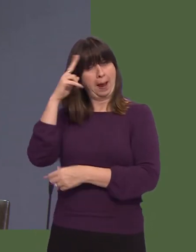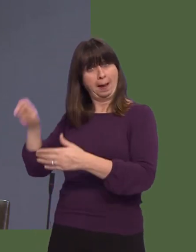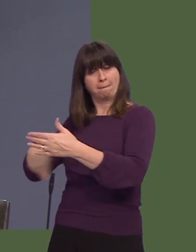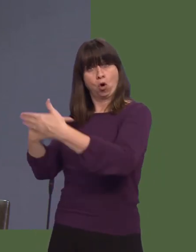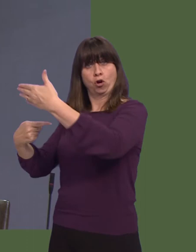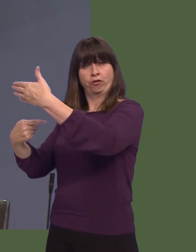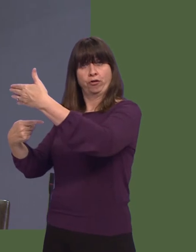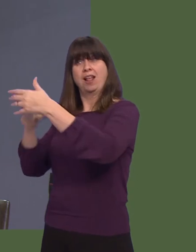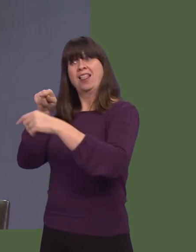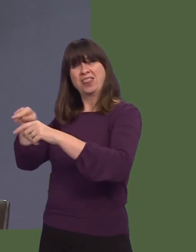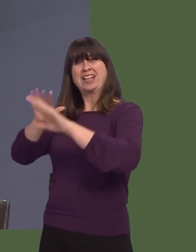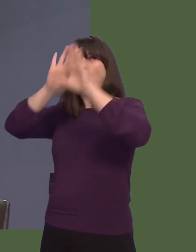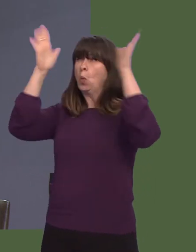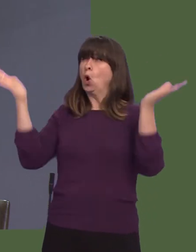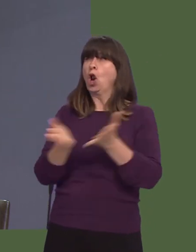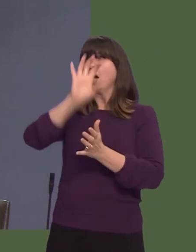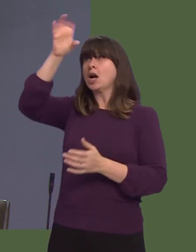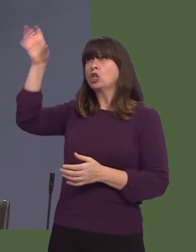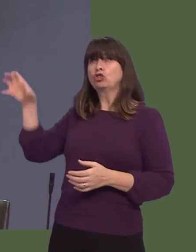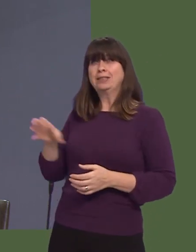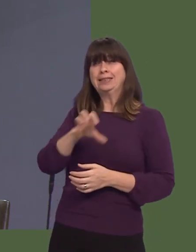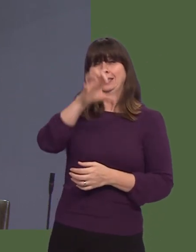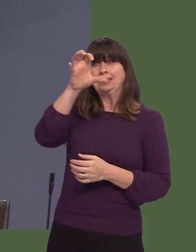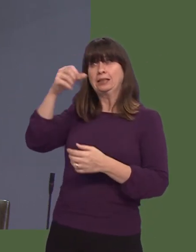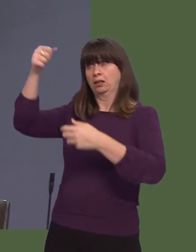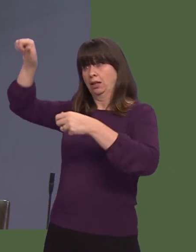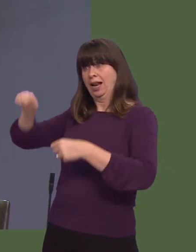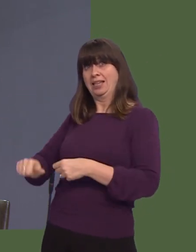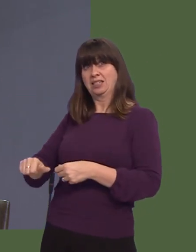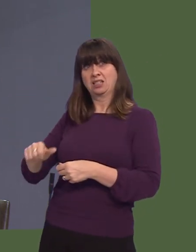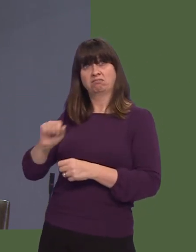nations global brand index, so that we can have a first step, at least, to ascertaining